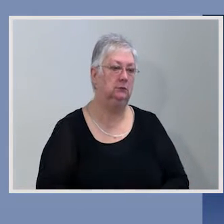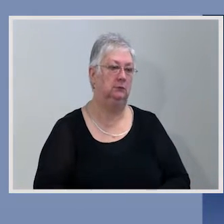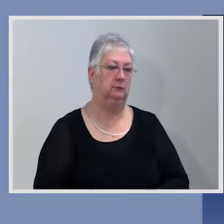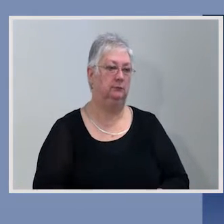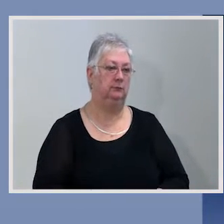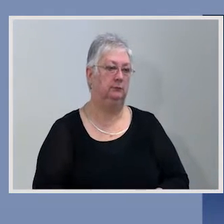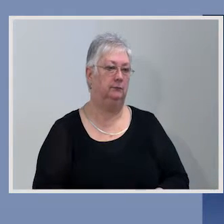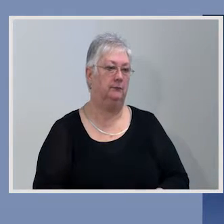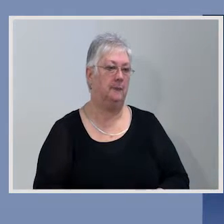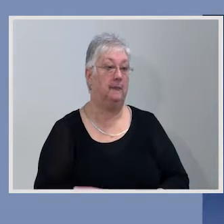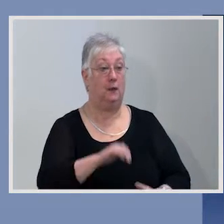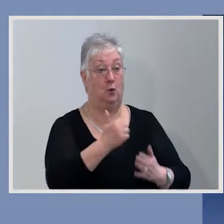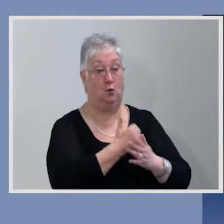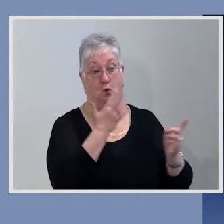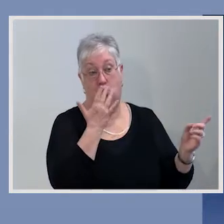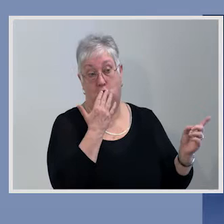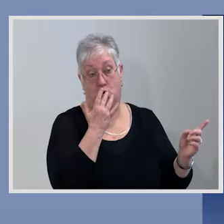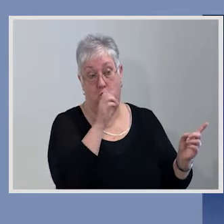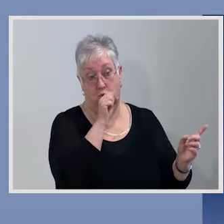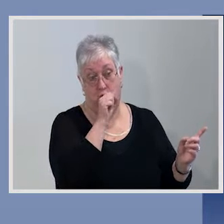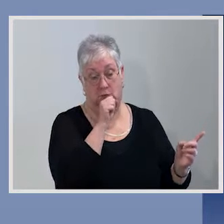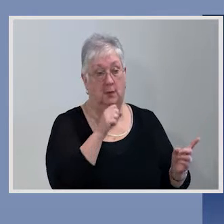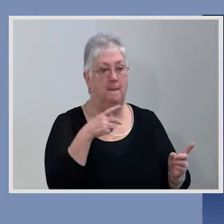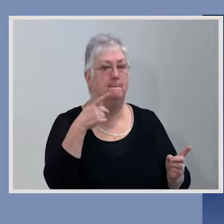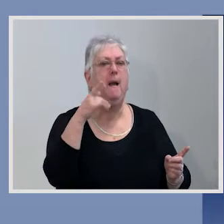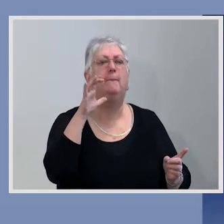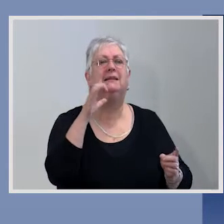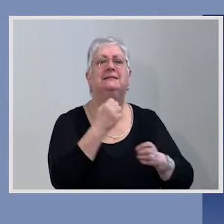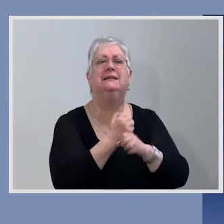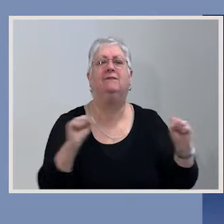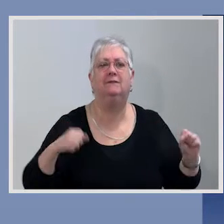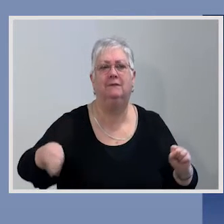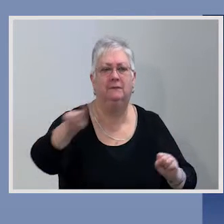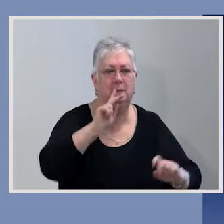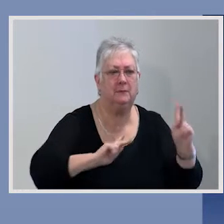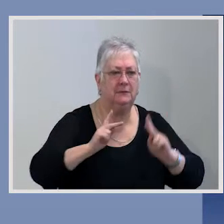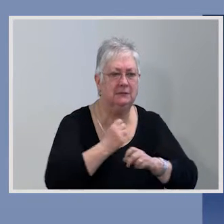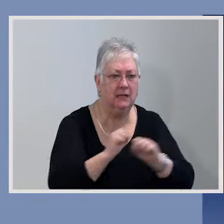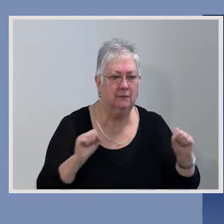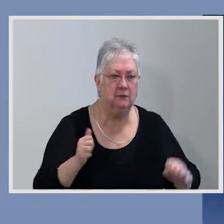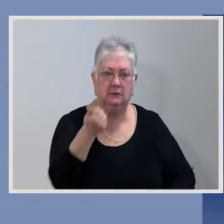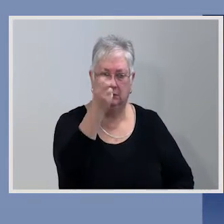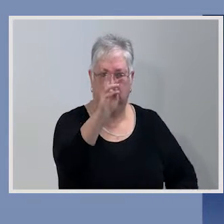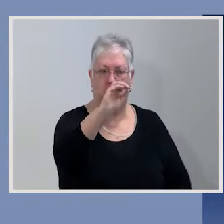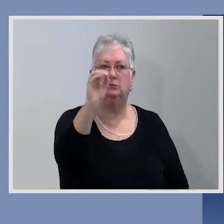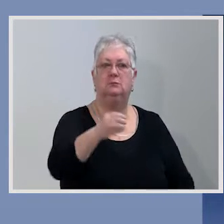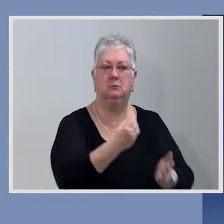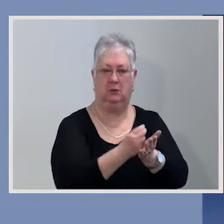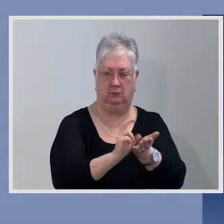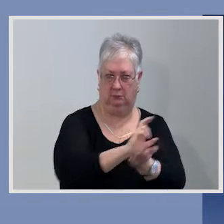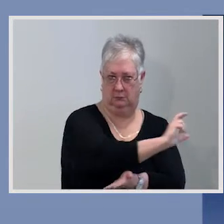16 OUT OF EVERY $100 WE SPEND ON PUBLIC SAFETY. MAINLY FIRE AND EMERGENCY MEDICAL SERVICE AND THE